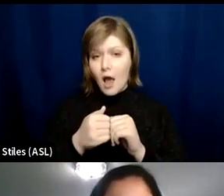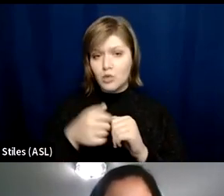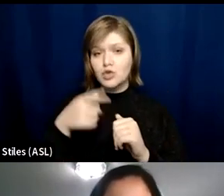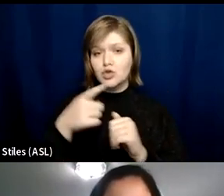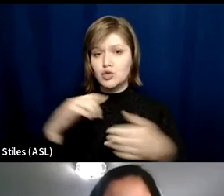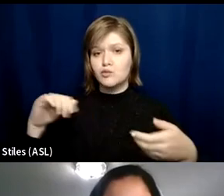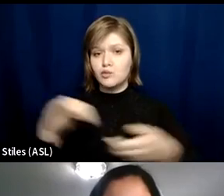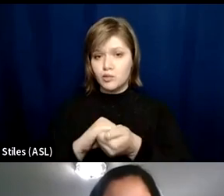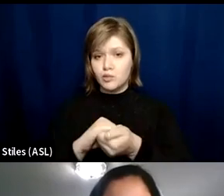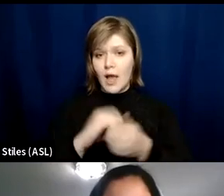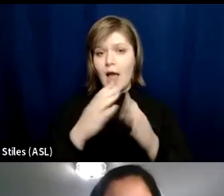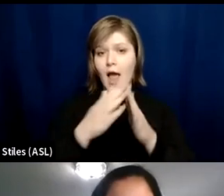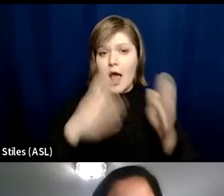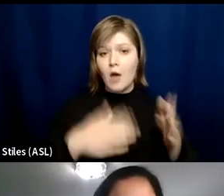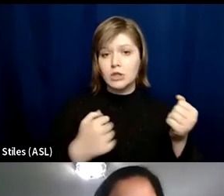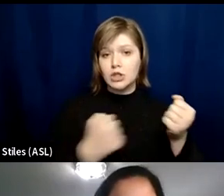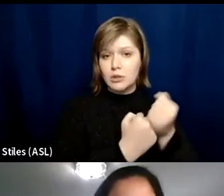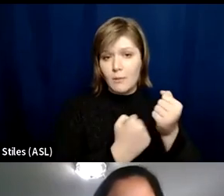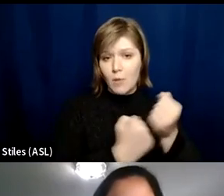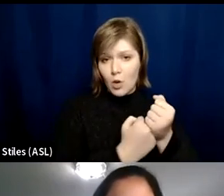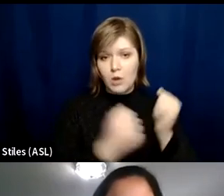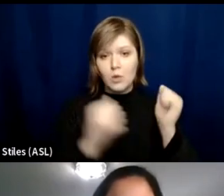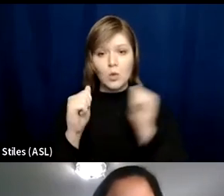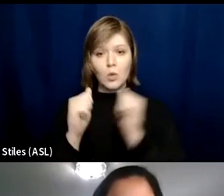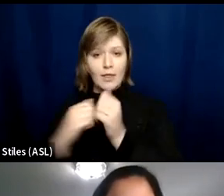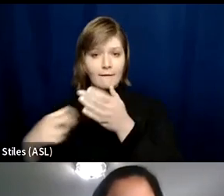Previously unknown resources. Build relationships.